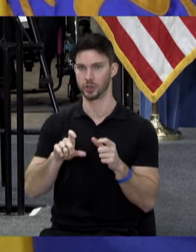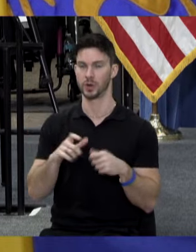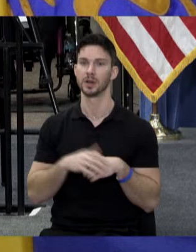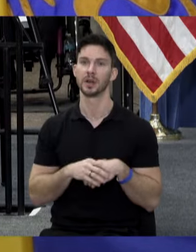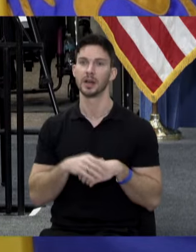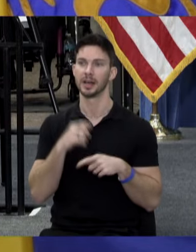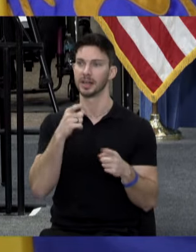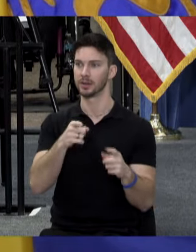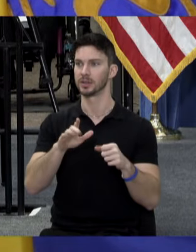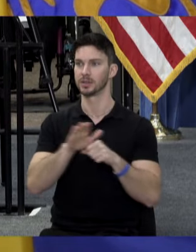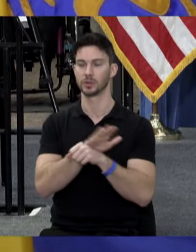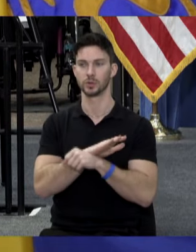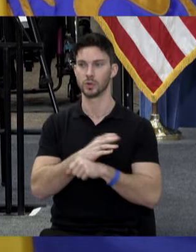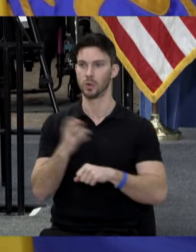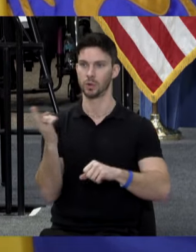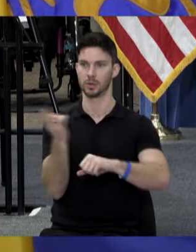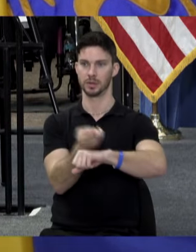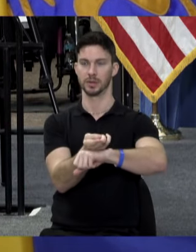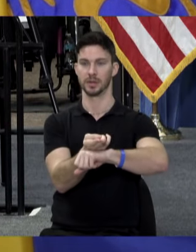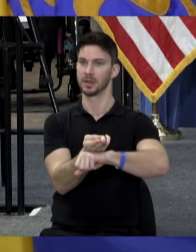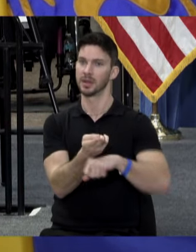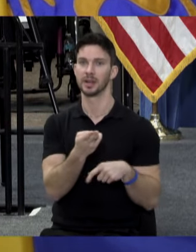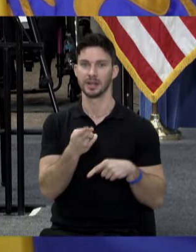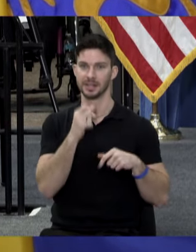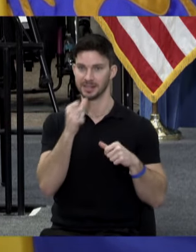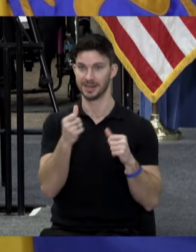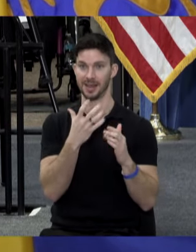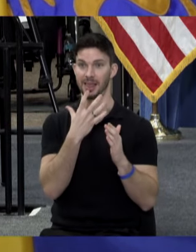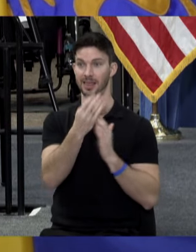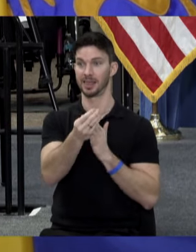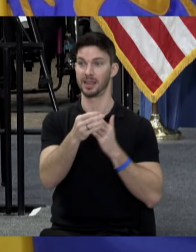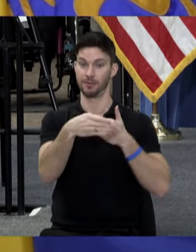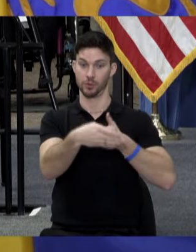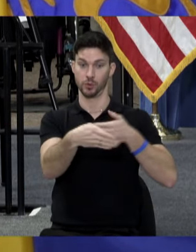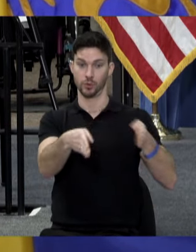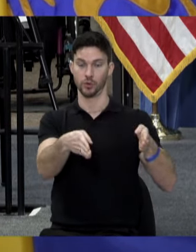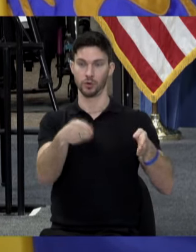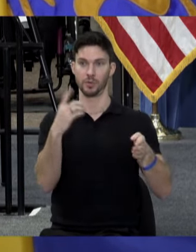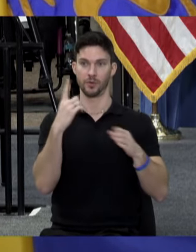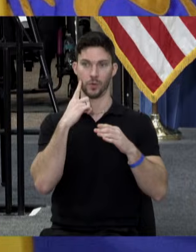did not leave the four walls of his room for two years, except to go to the wound care doctor. He